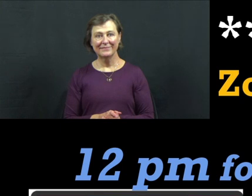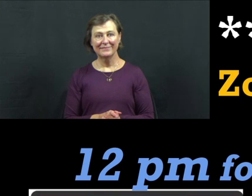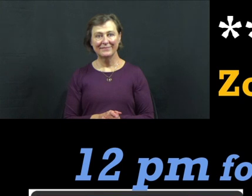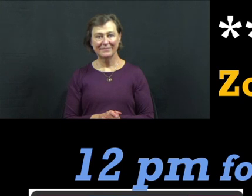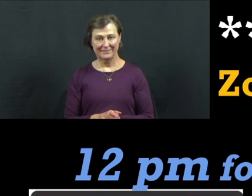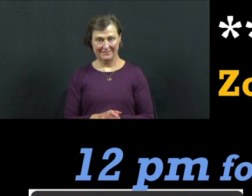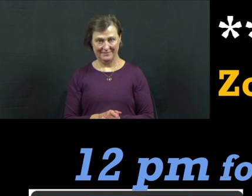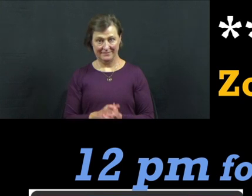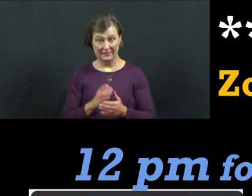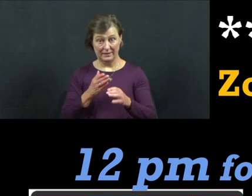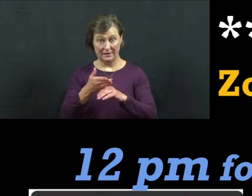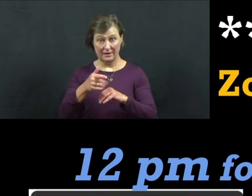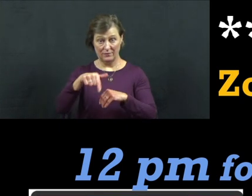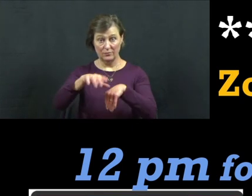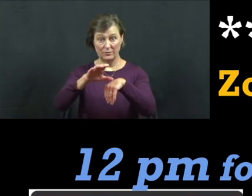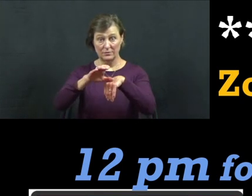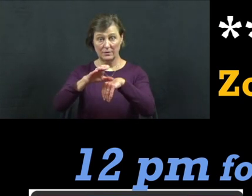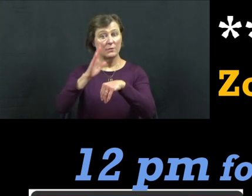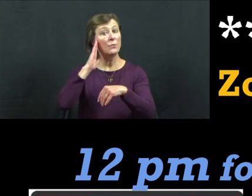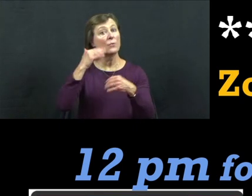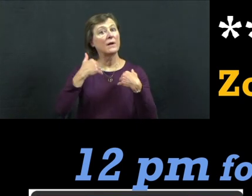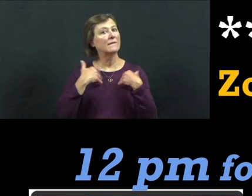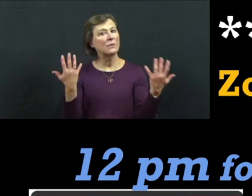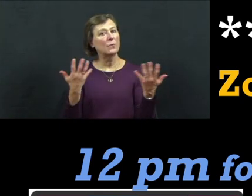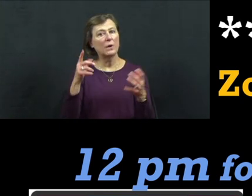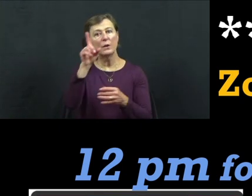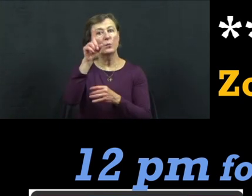After the service there will be a zoom fellowship